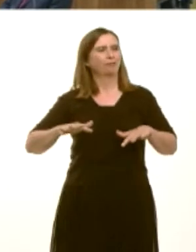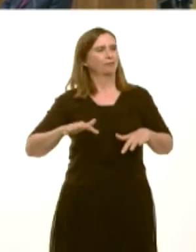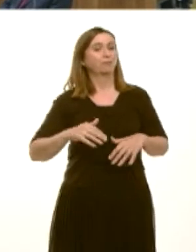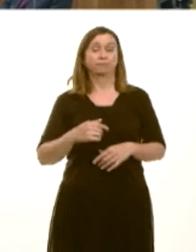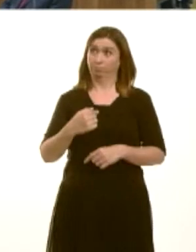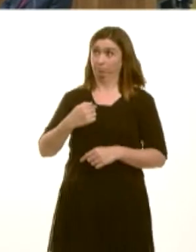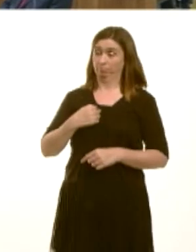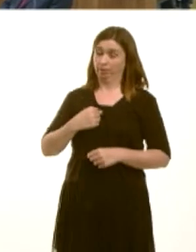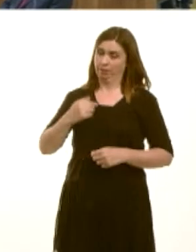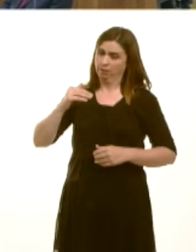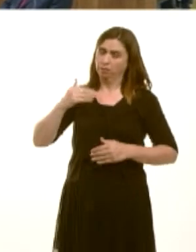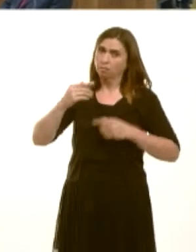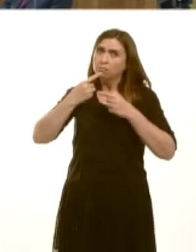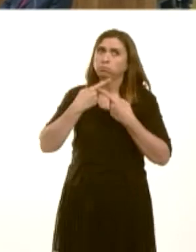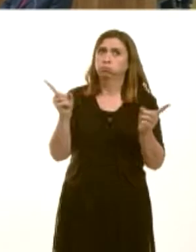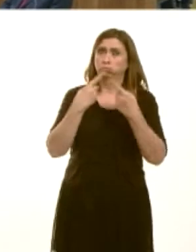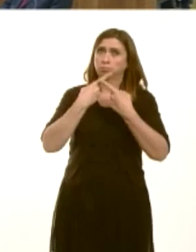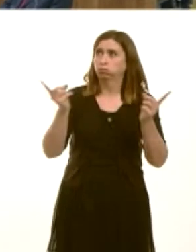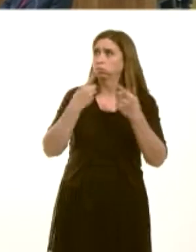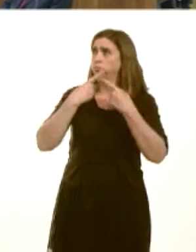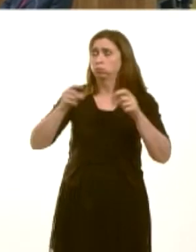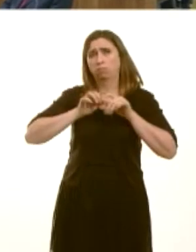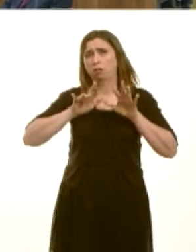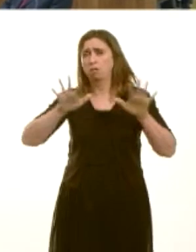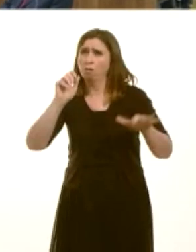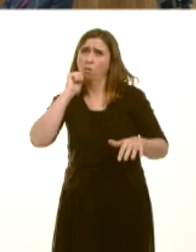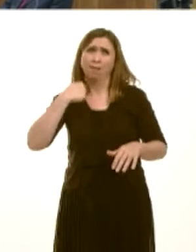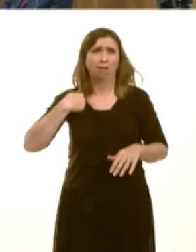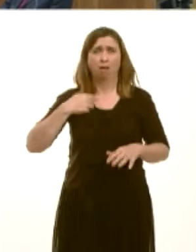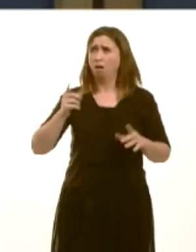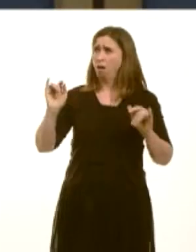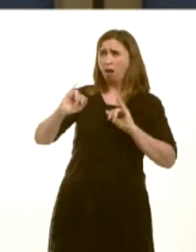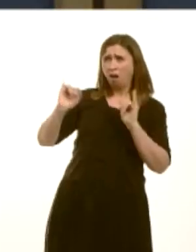to make sure that the public are aware of the disastrous cuts that we have suffered